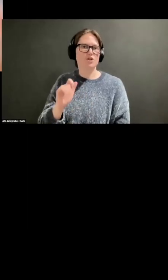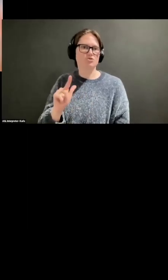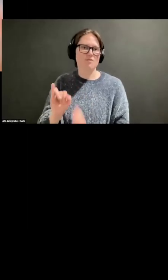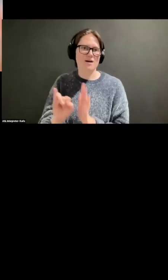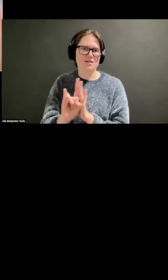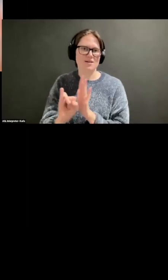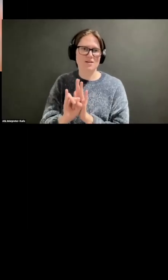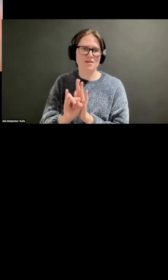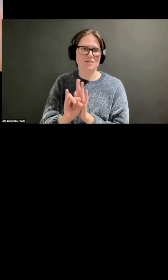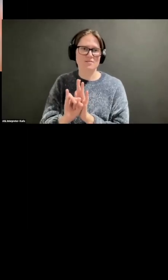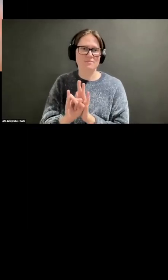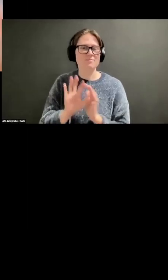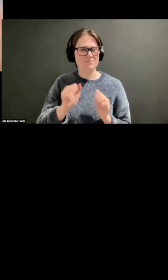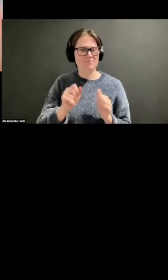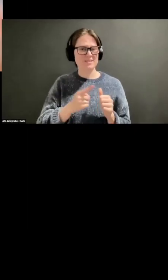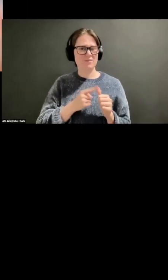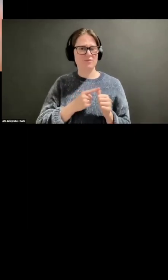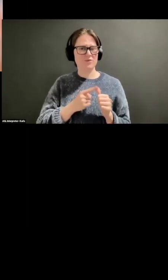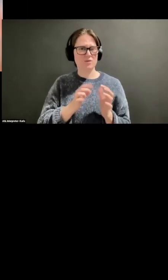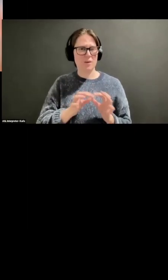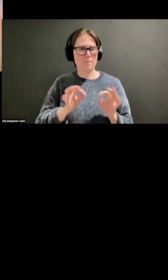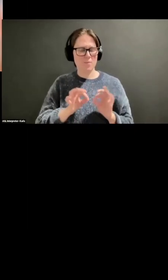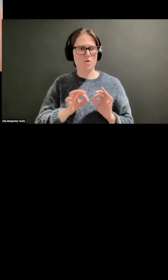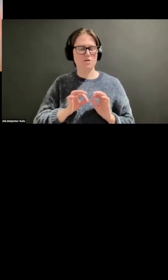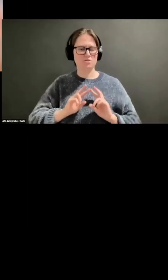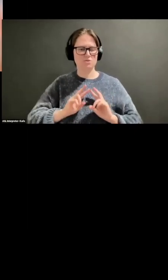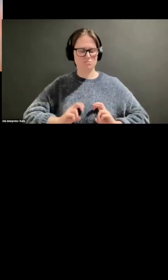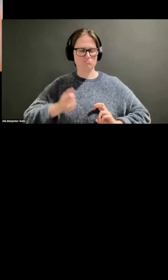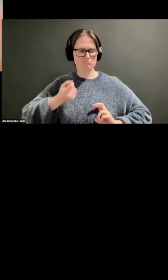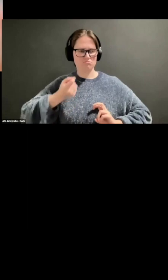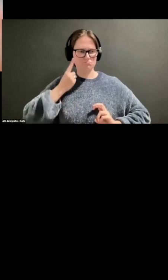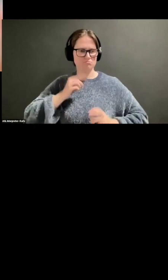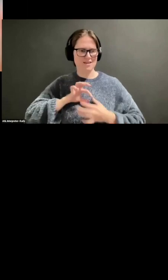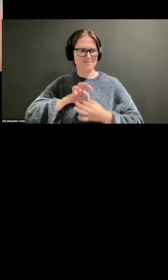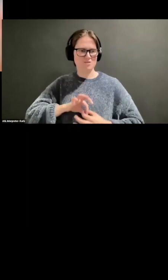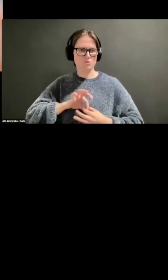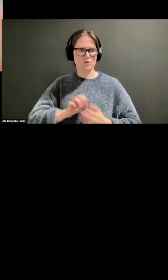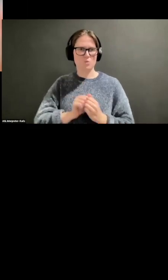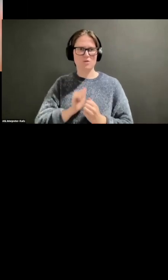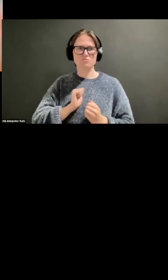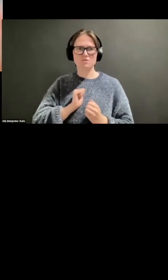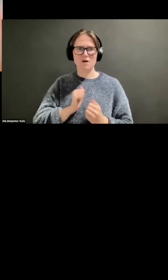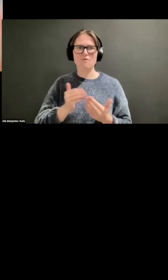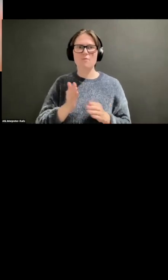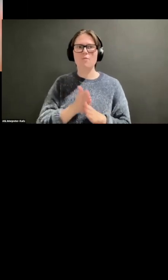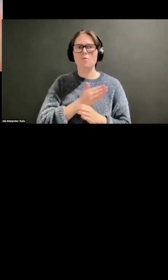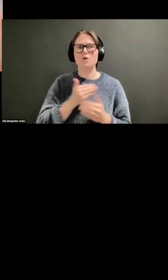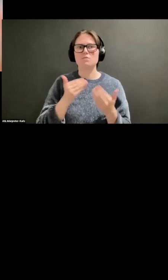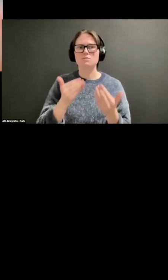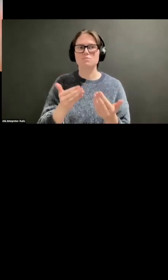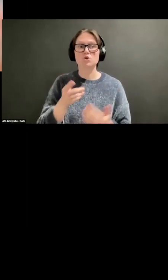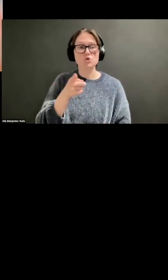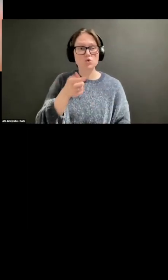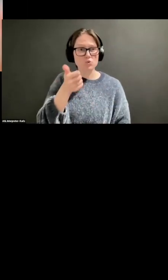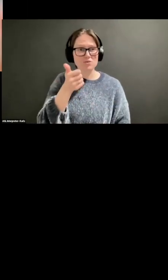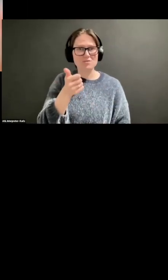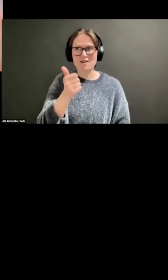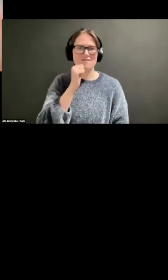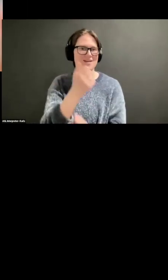with for yourself before you enter into this. You're not a savior, these children don't owe